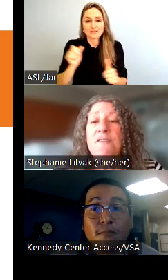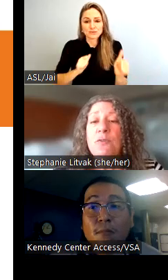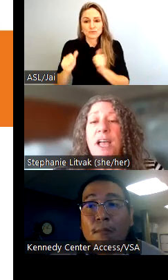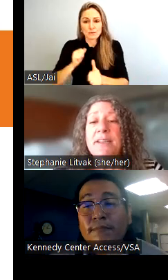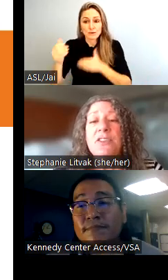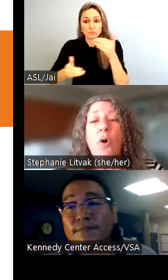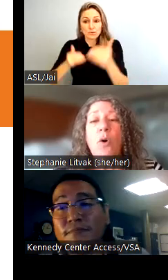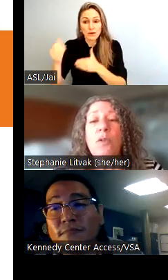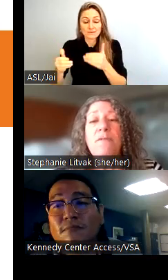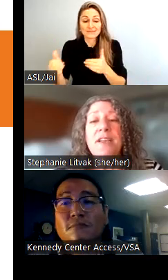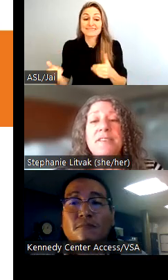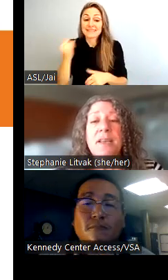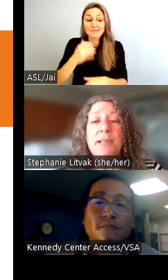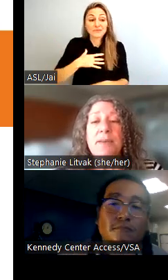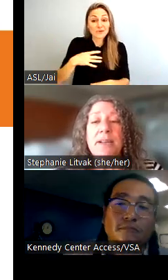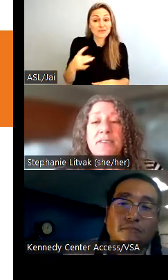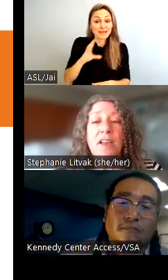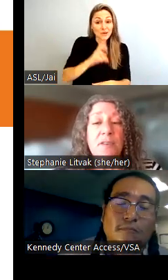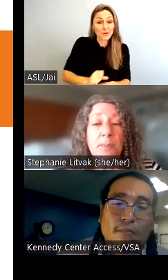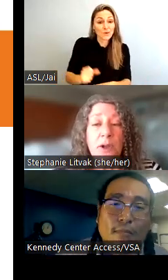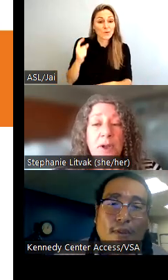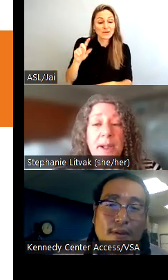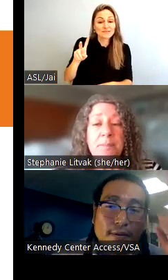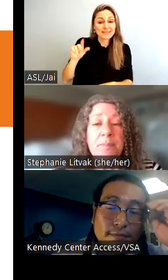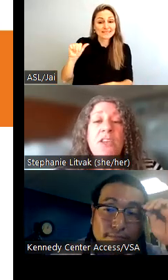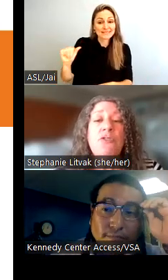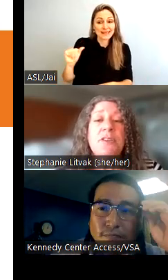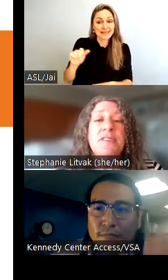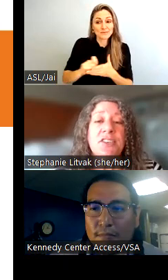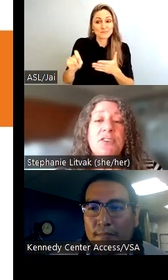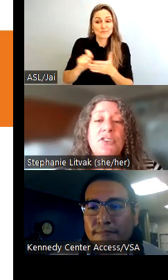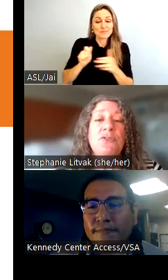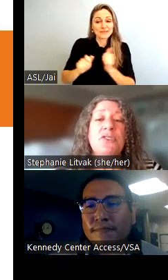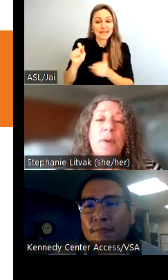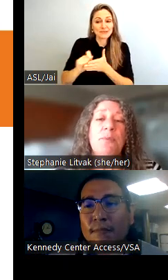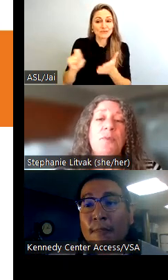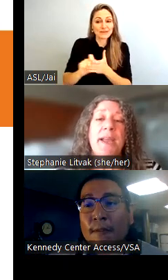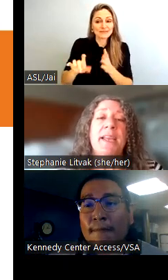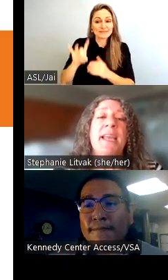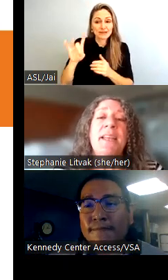If you liked the old VSA Playwright Discovery Program you can still do script writing in